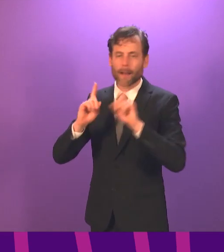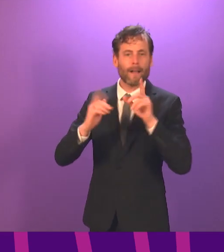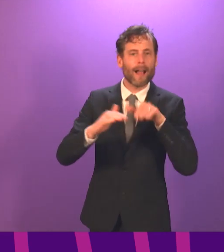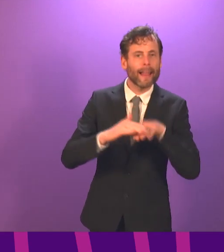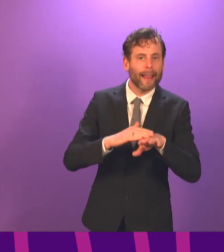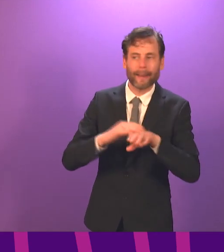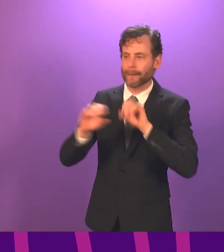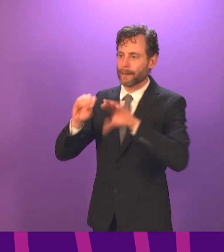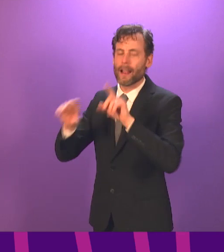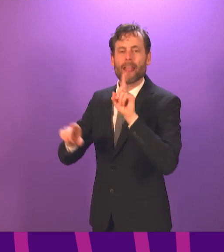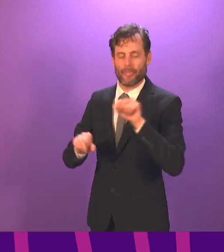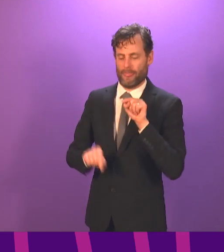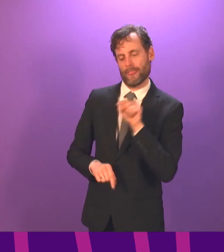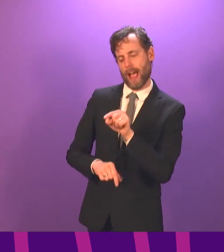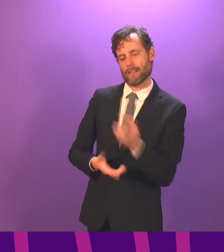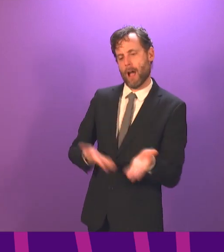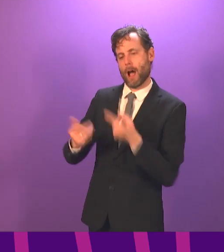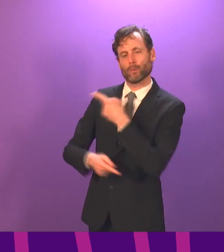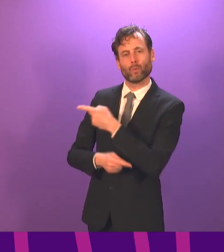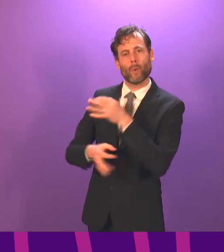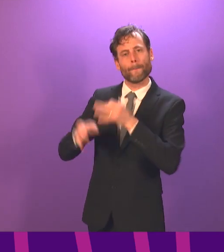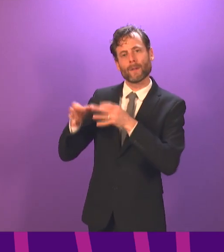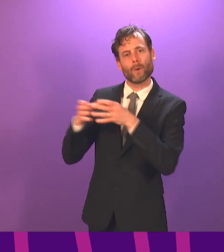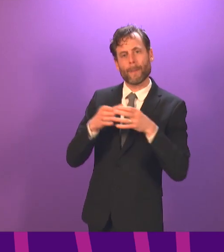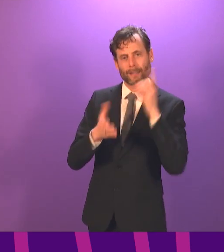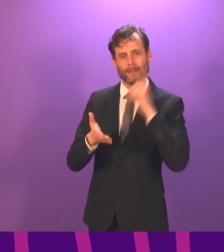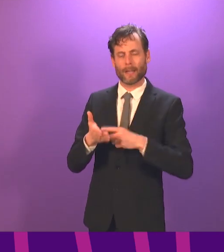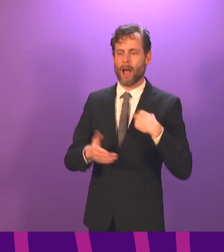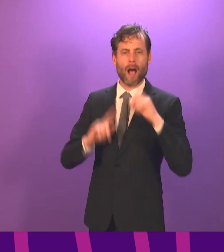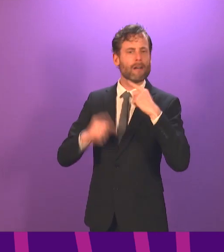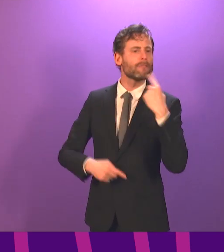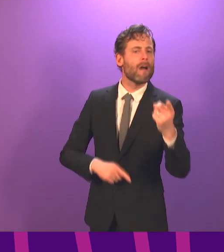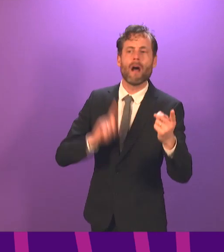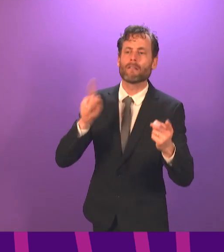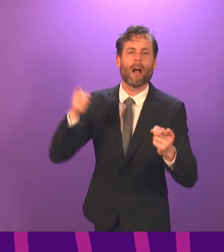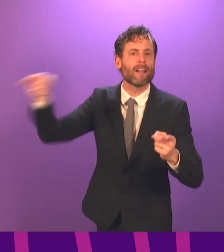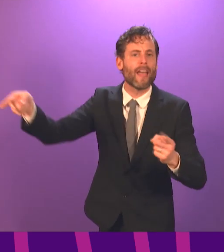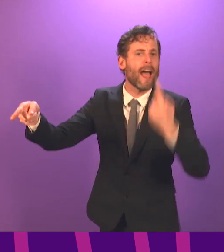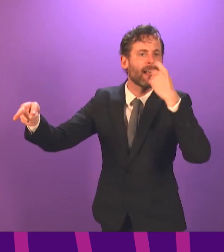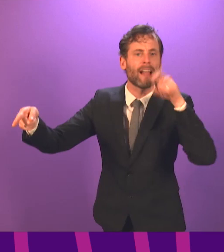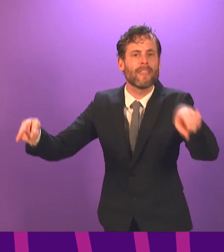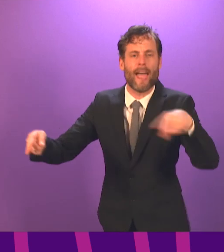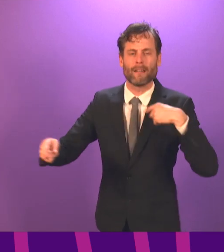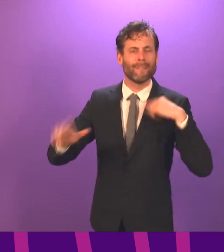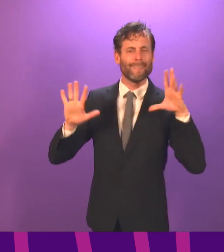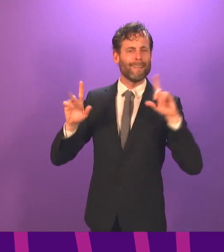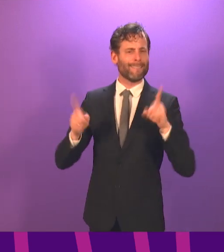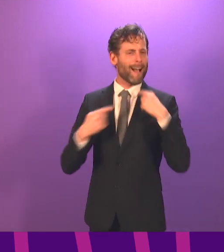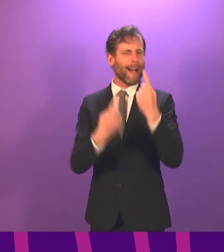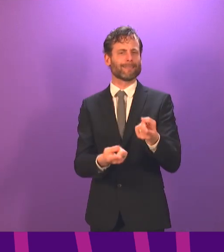for the parties to determine. I do not think that it is for us to be proscriptive in saying that it is not possible to canvass residents of such-and-such a building or whatever.